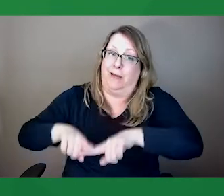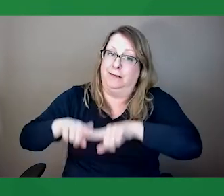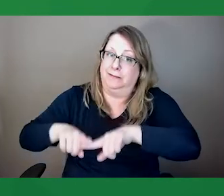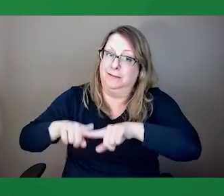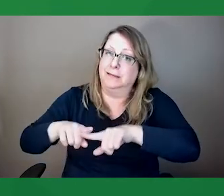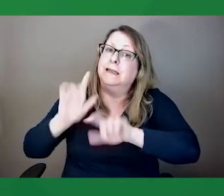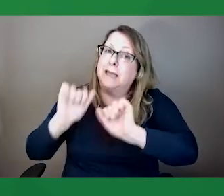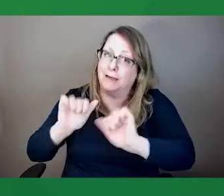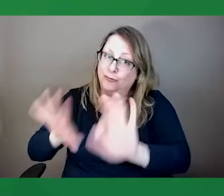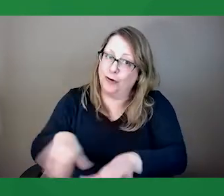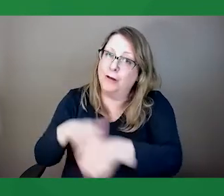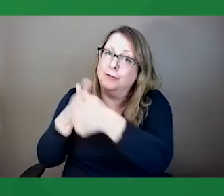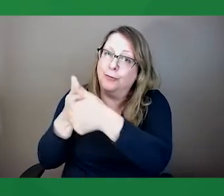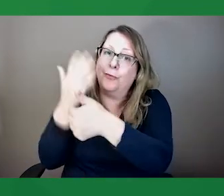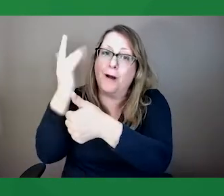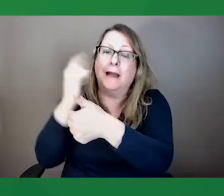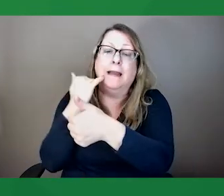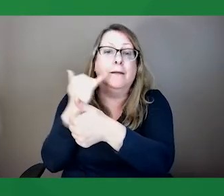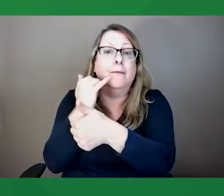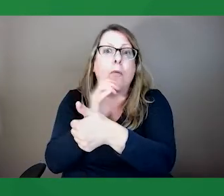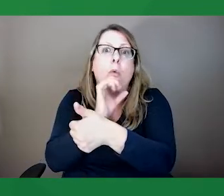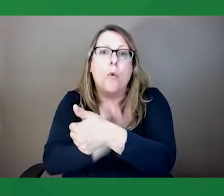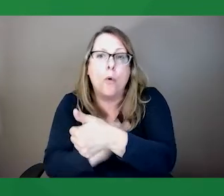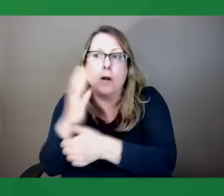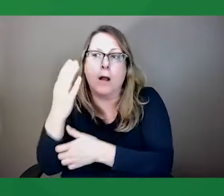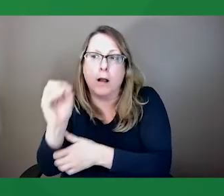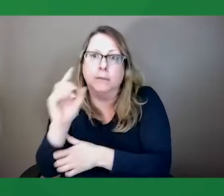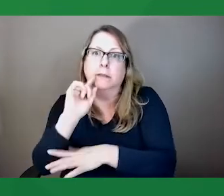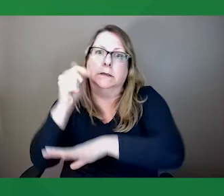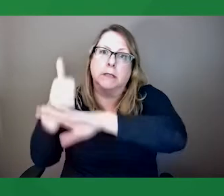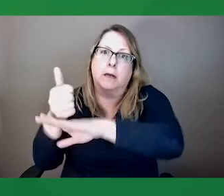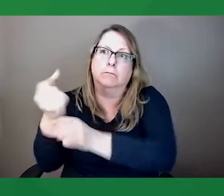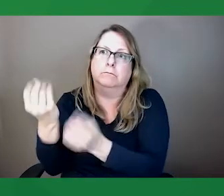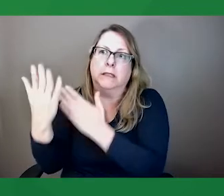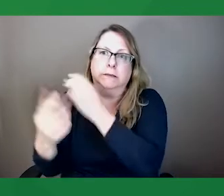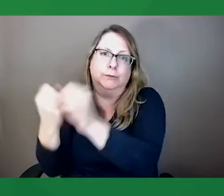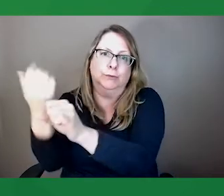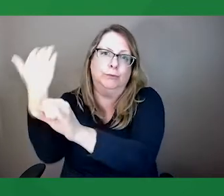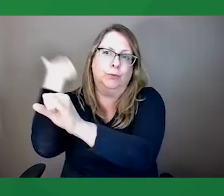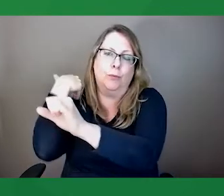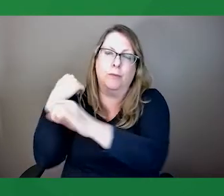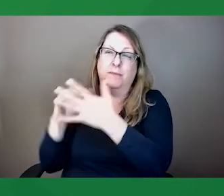was created long ago and they might have to, they may be trying to create new versions of